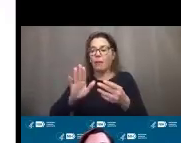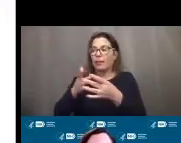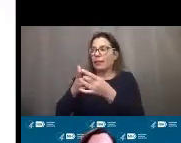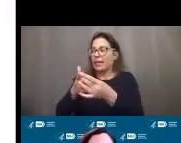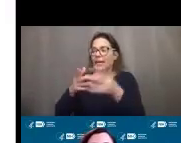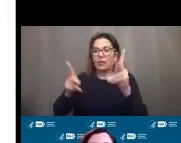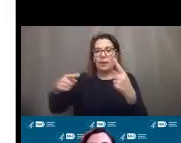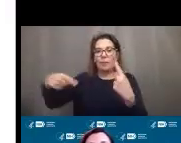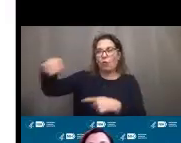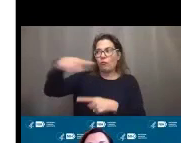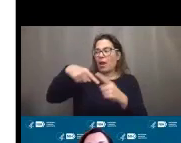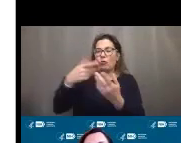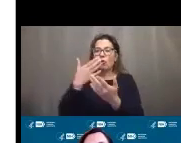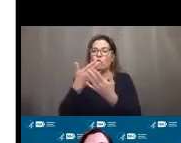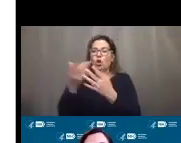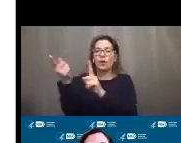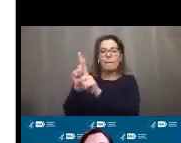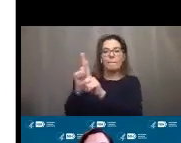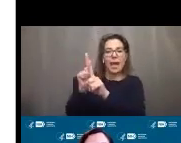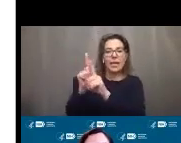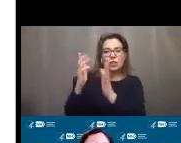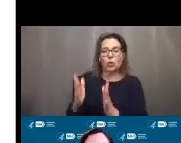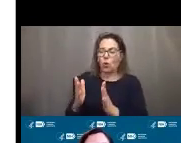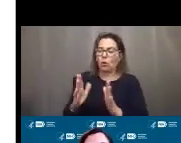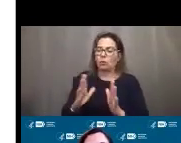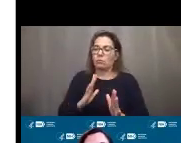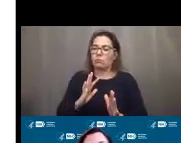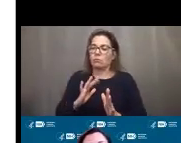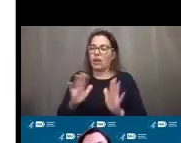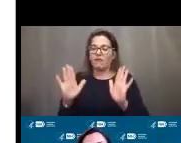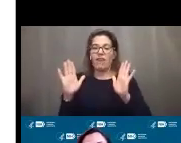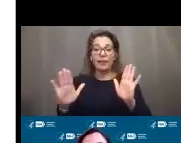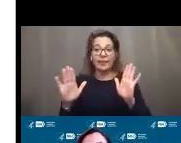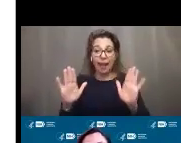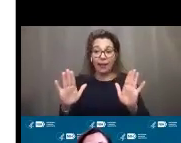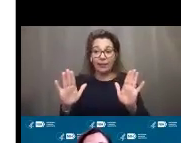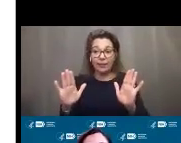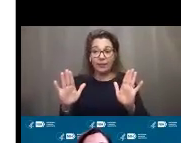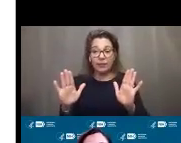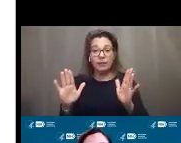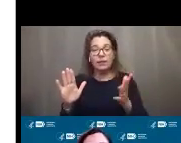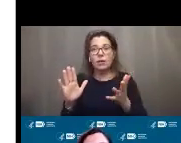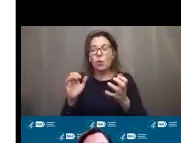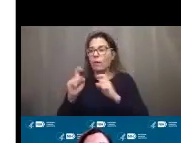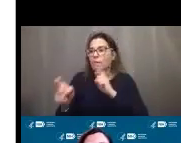but before that, I was a program director for about 11 years in the Division of Cancer Biology